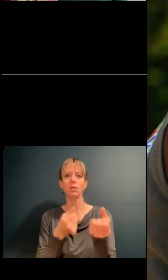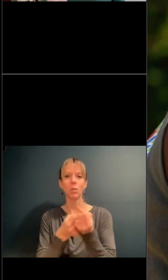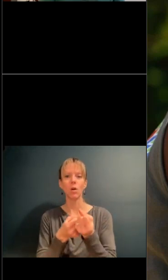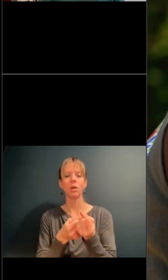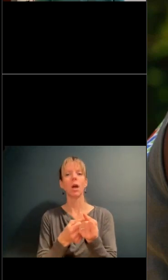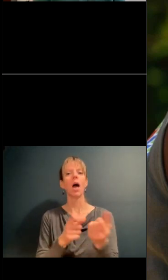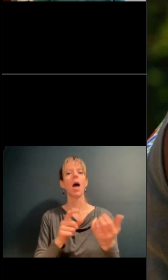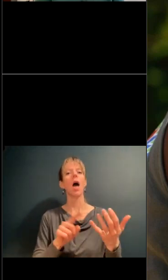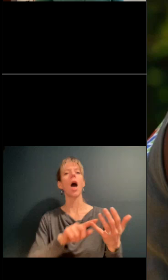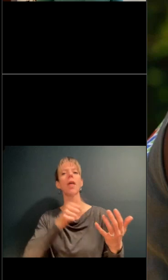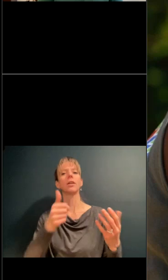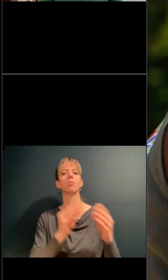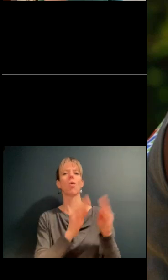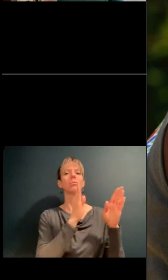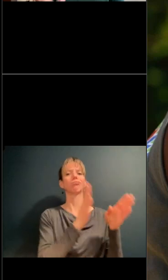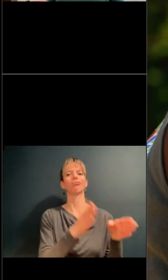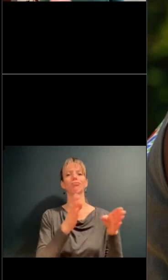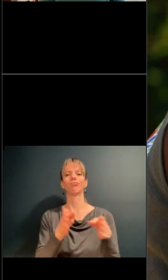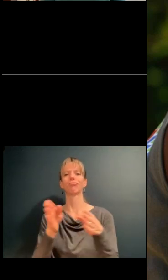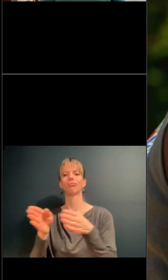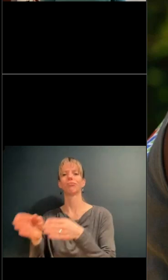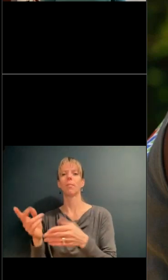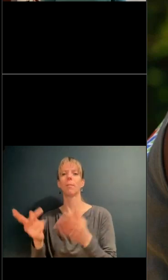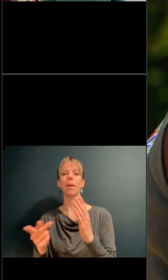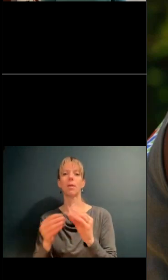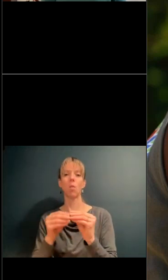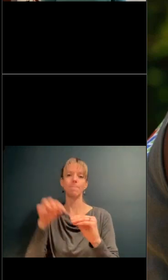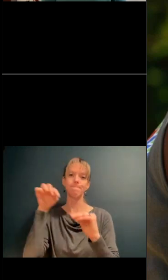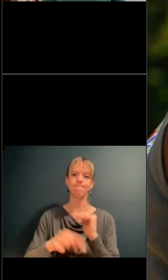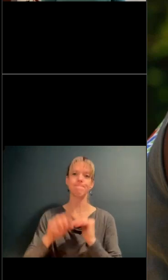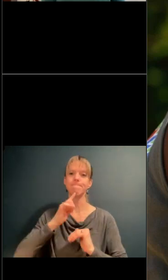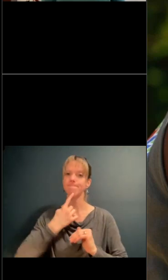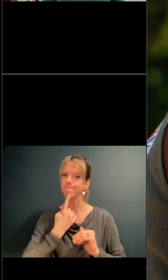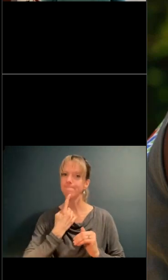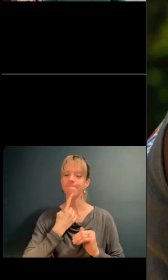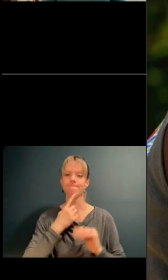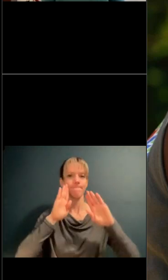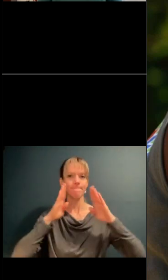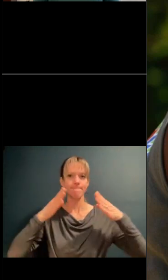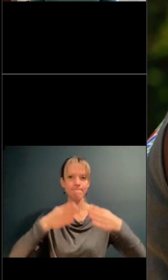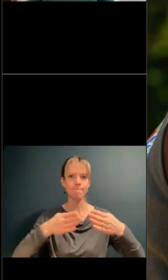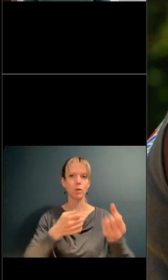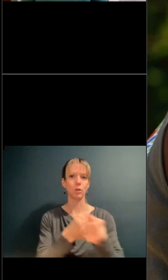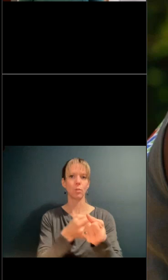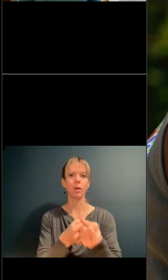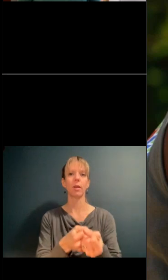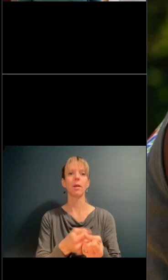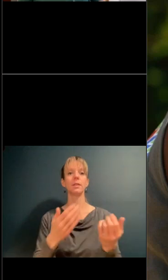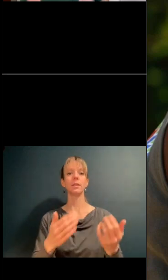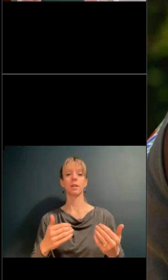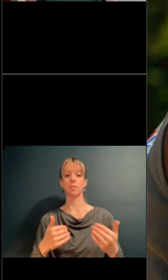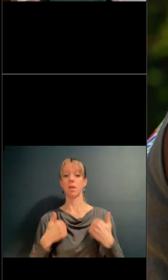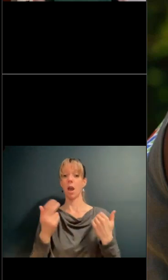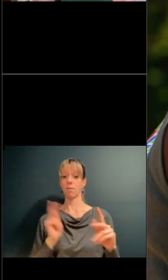individualized, and maybe even more intensive. Some of our young people in our midst have more